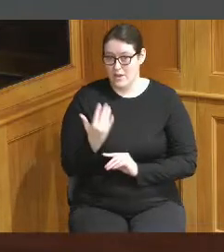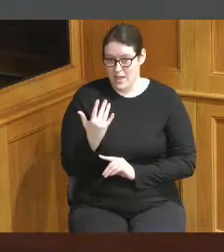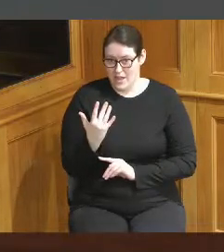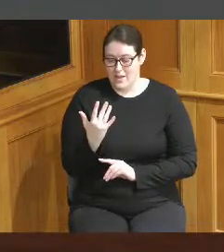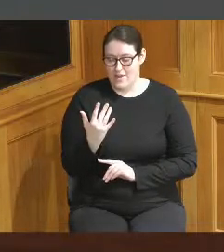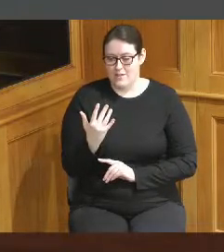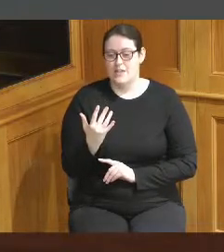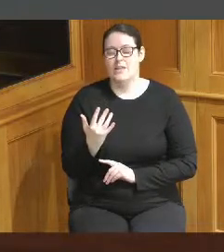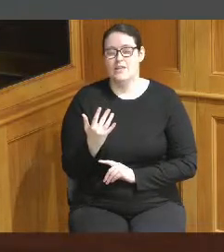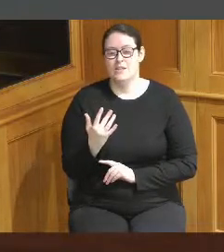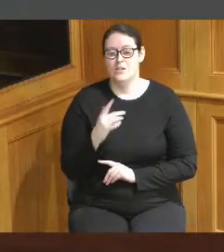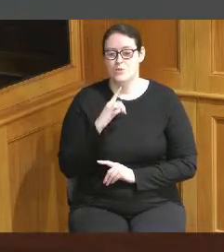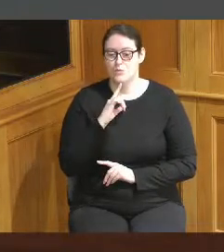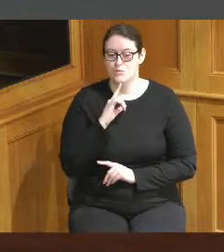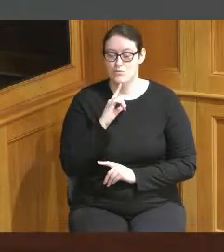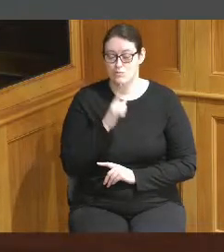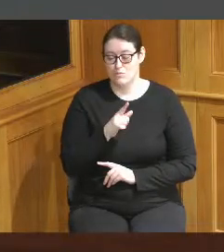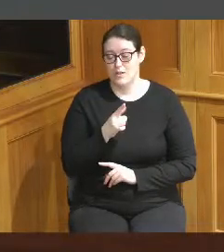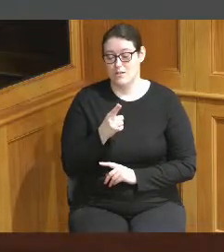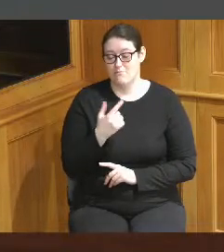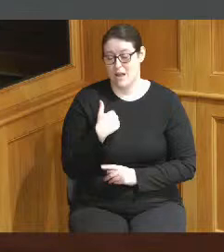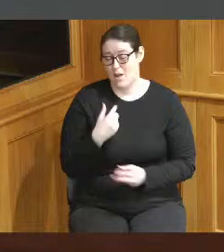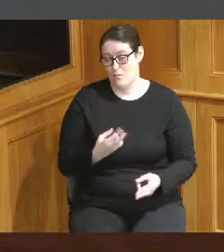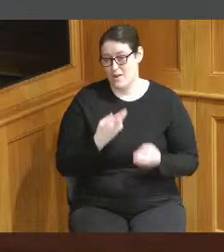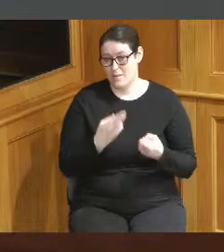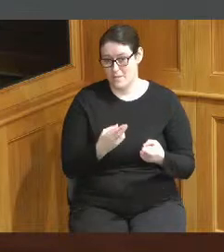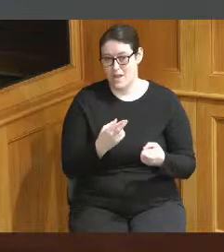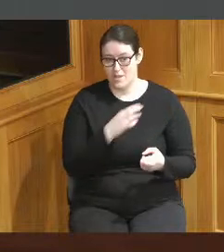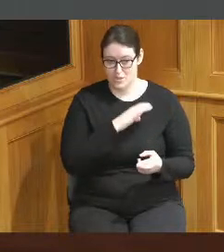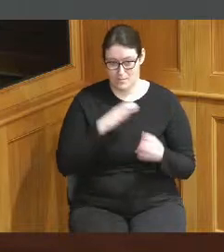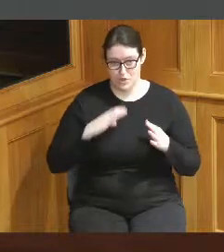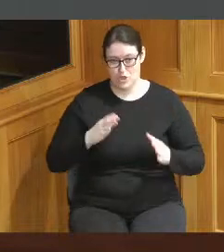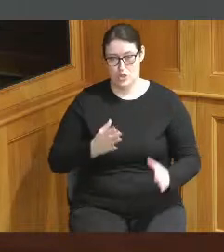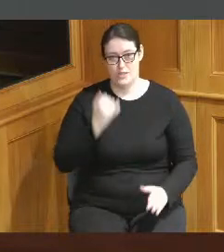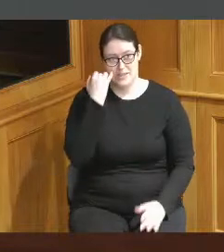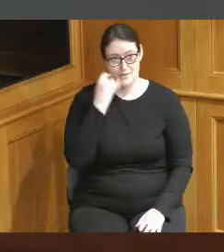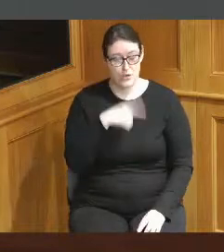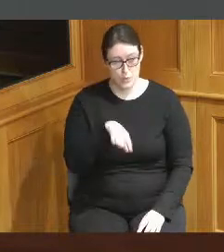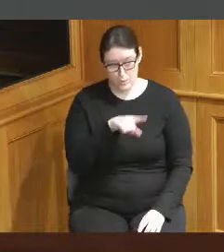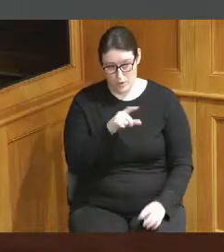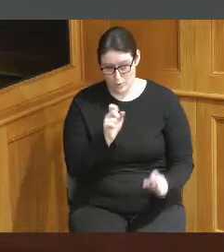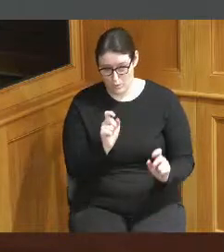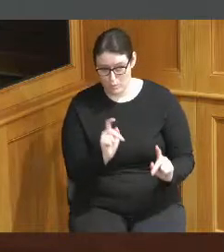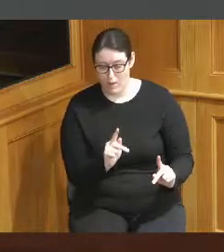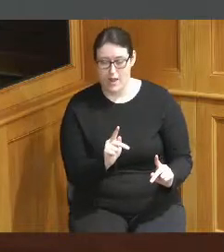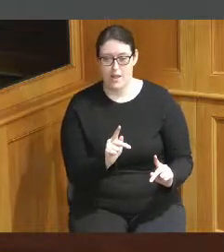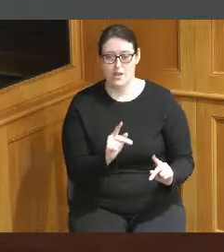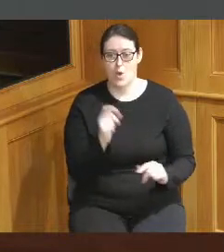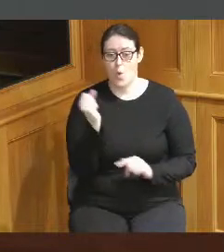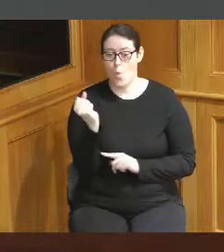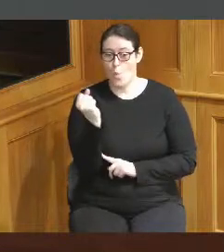ran into someone that I worked with over 20 plus years ago and he said do you remember me I said